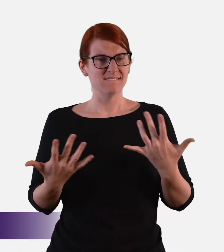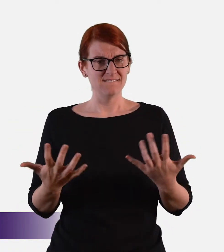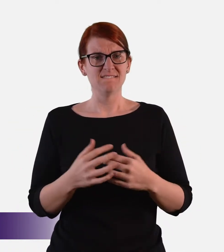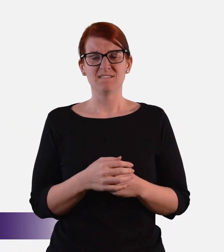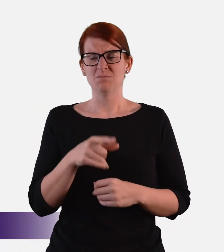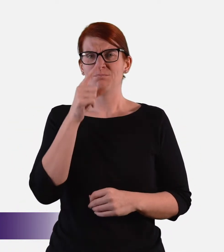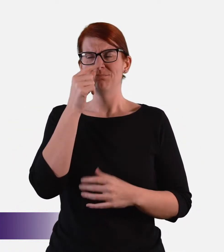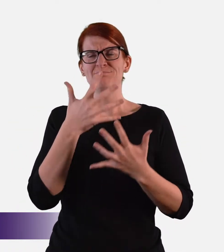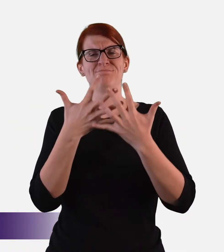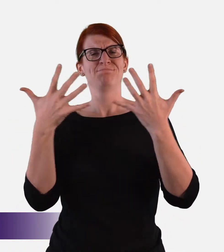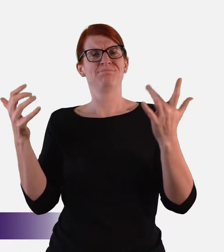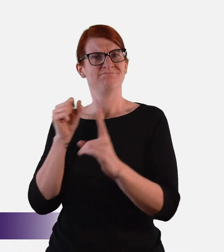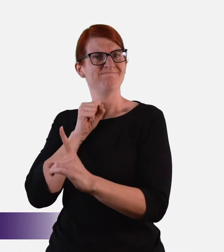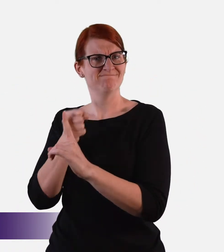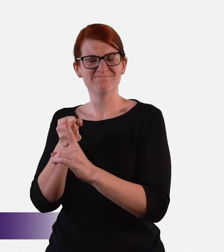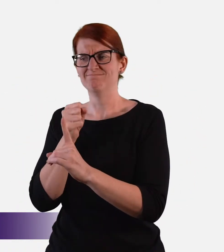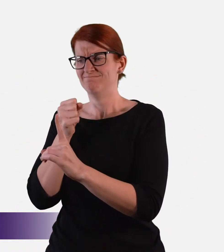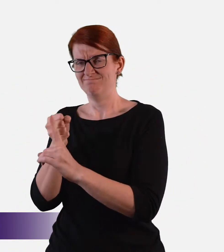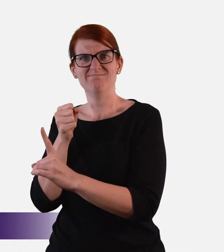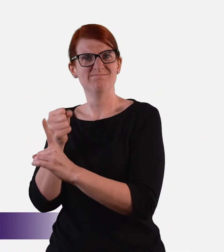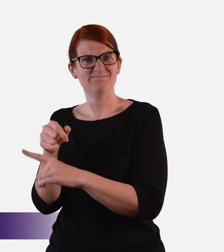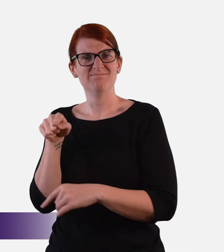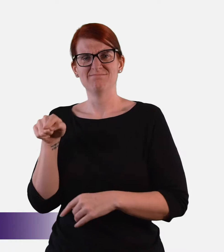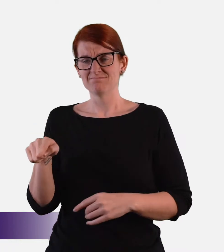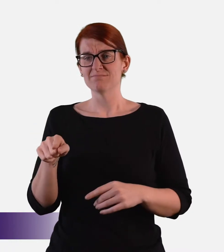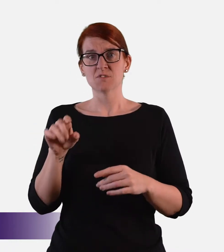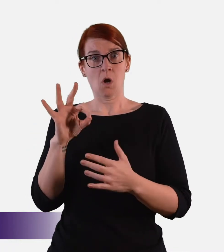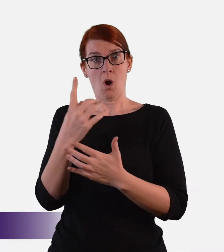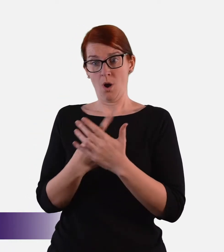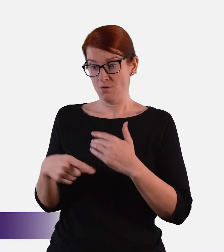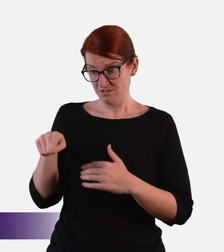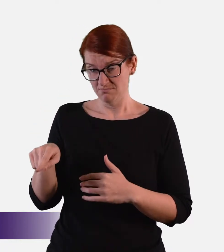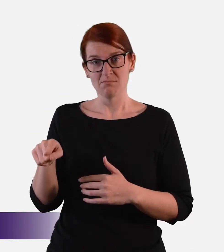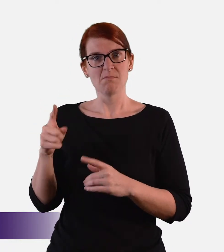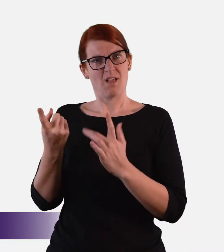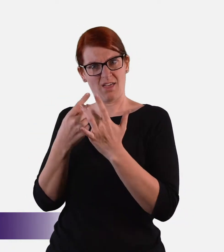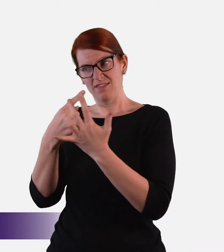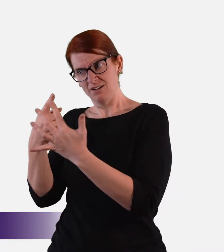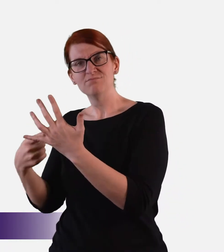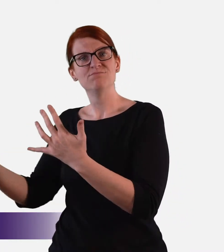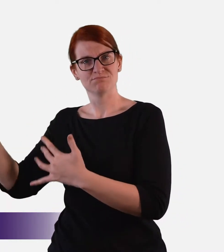this was likely to have significant flow-on effects in others.